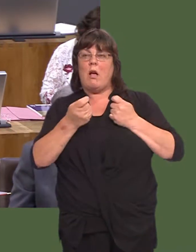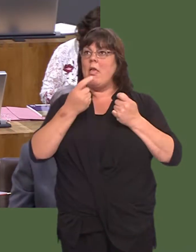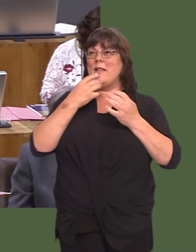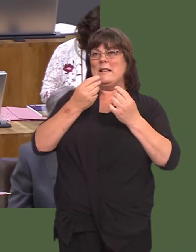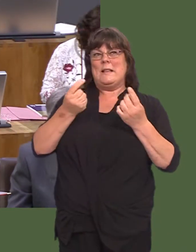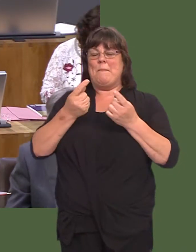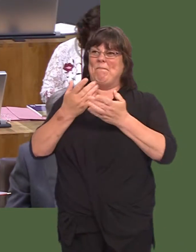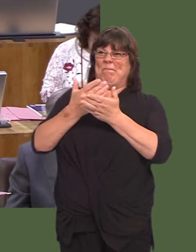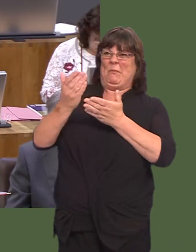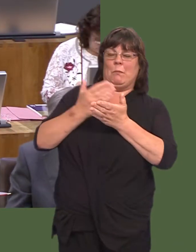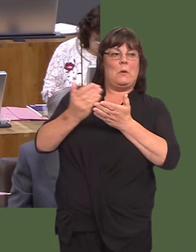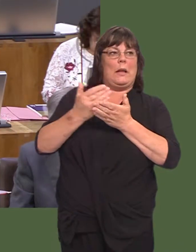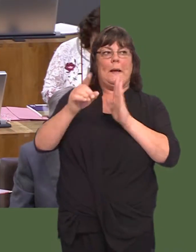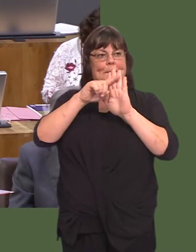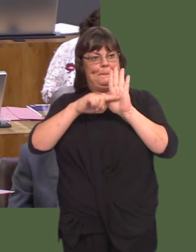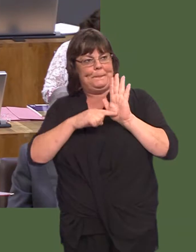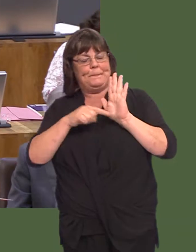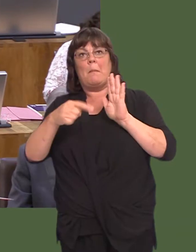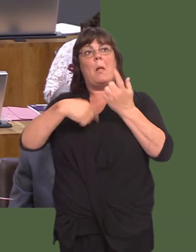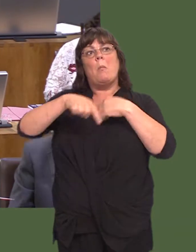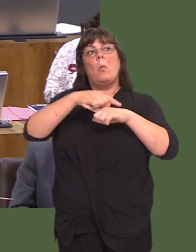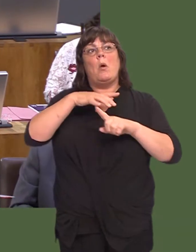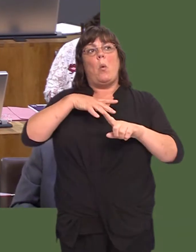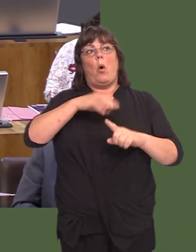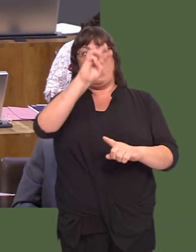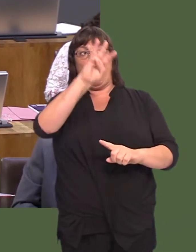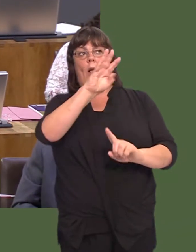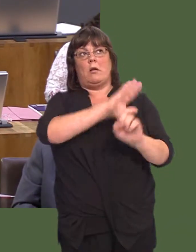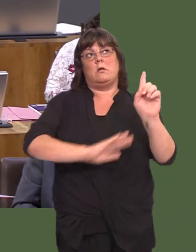but, as evidence of our commitment to do all that we can to improve air quality at a Welsh